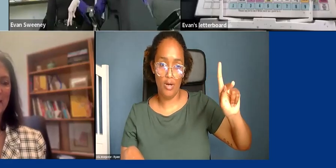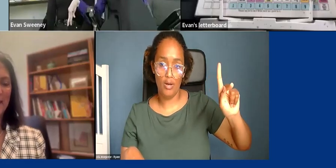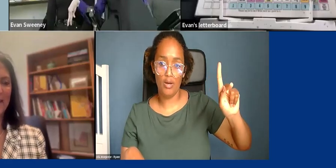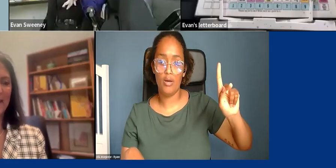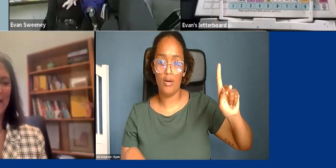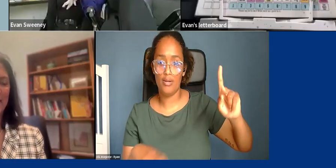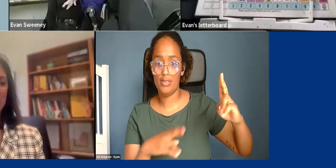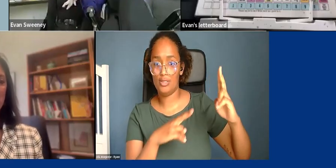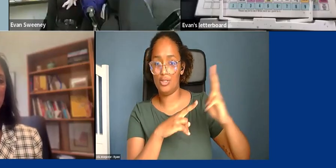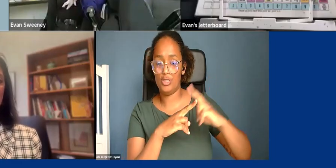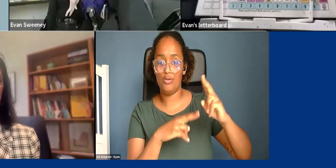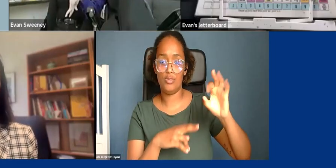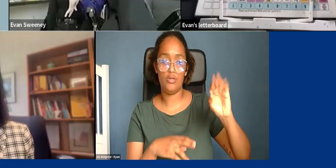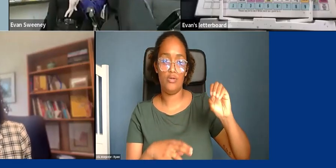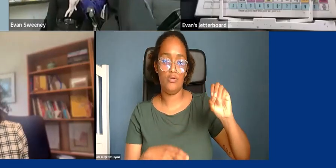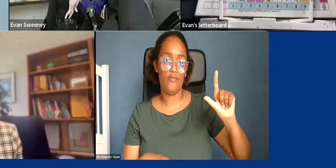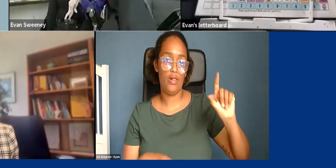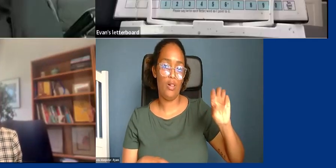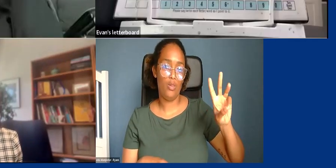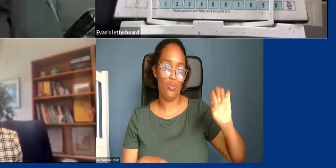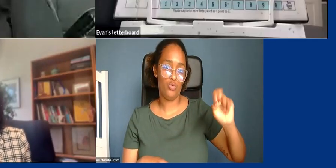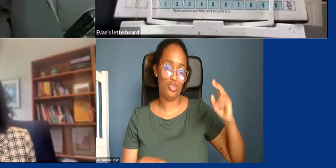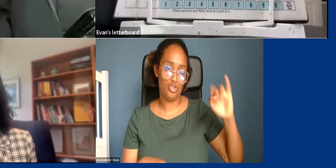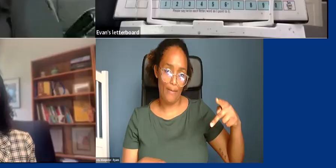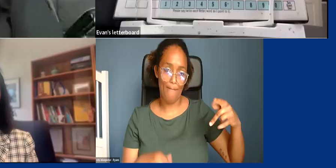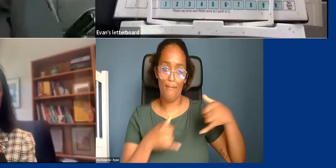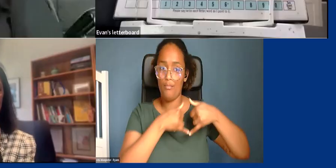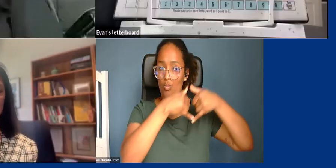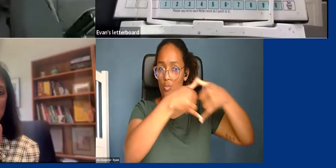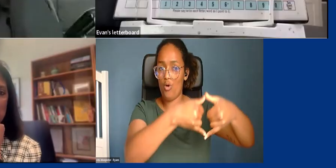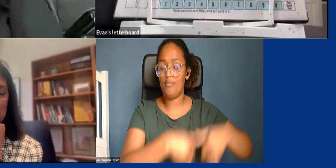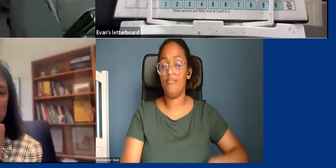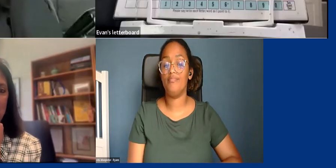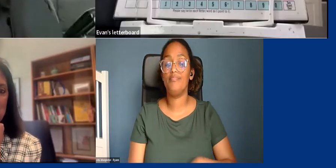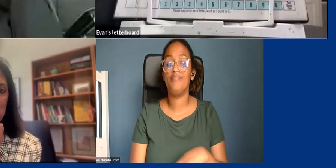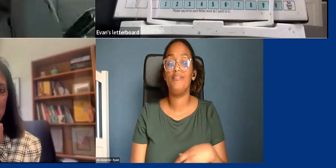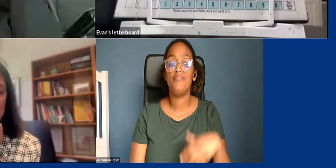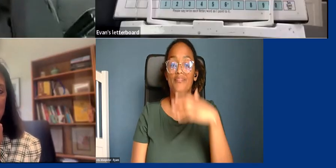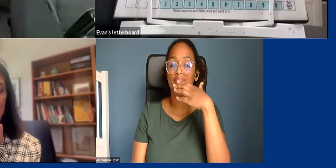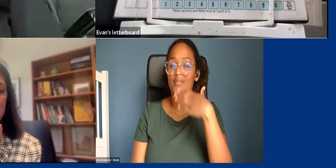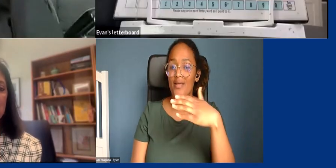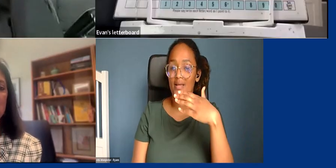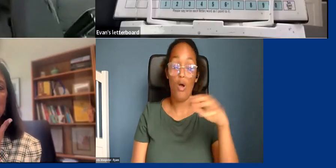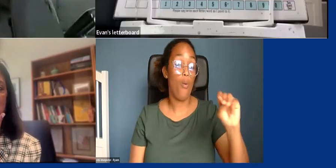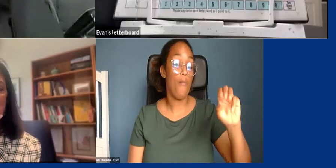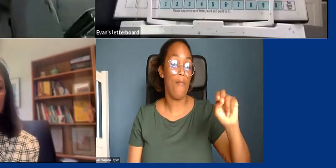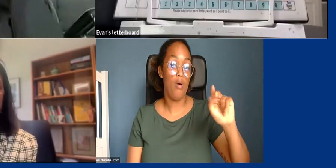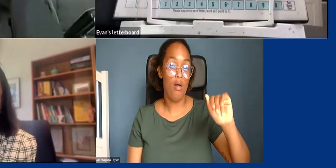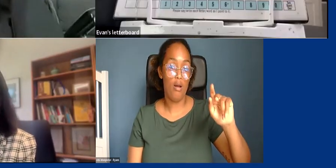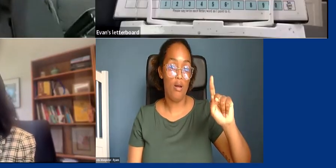Hi, everyone. Evan, thank you so much for a really engaging, for a thought-provoking talk.